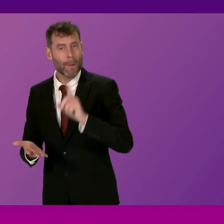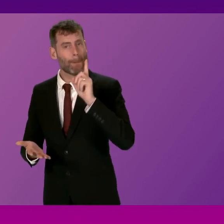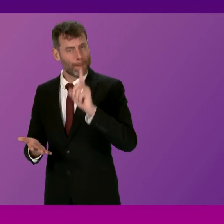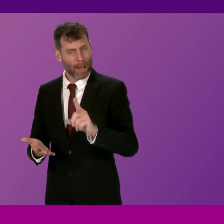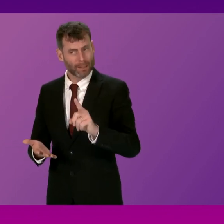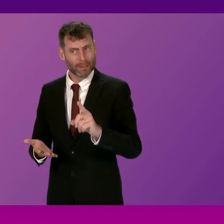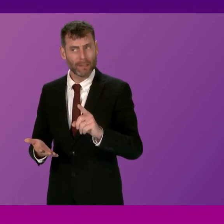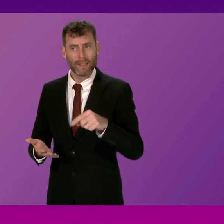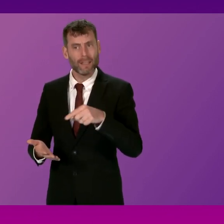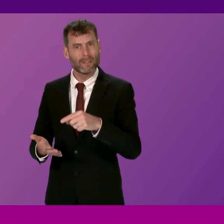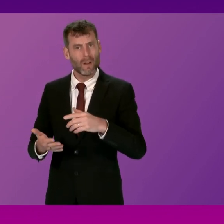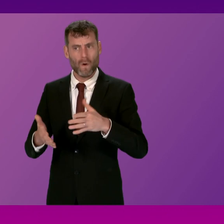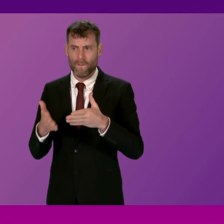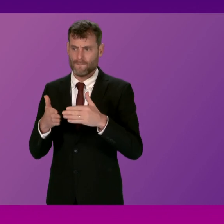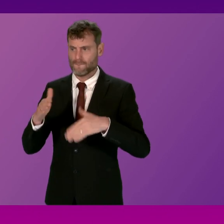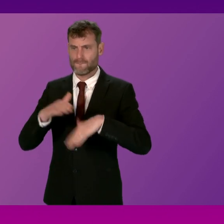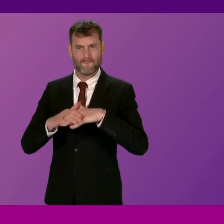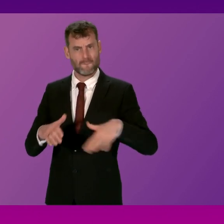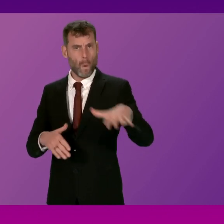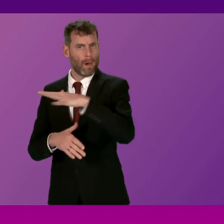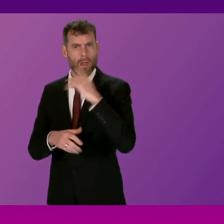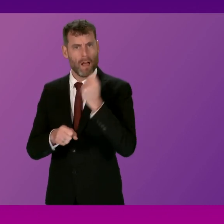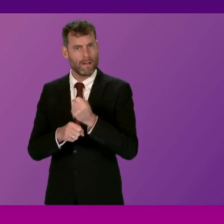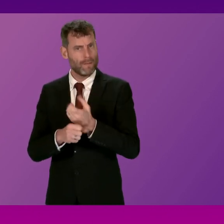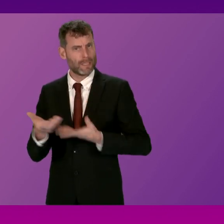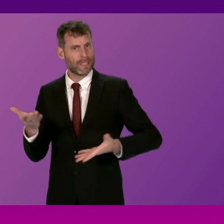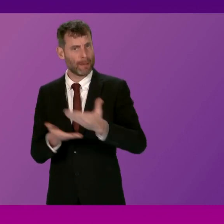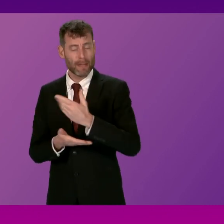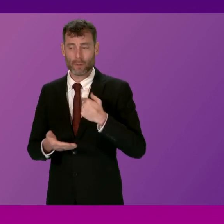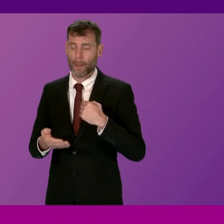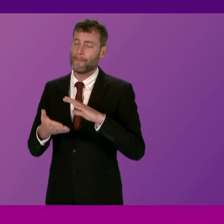I put on record my thanks to the Government for bringing that debate to the chamber and